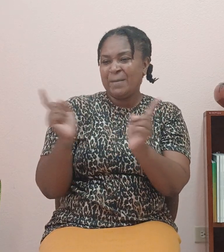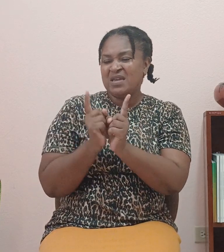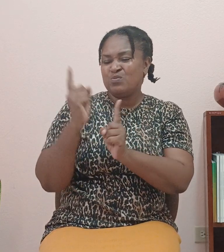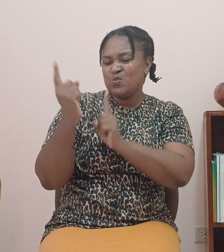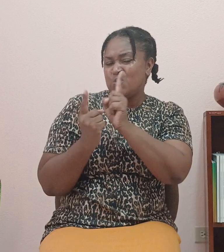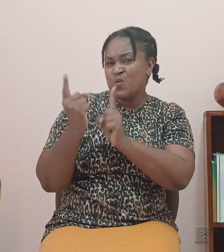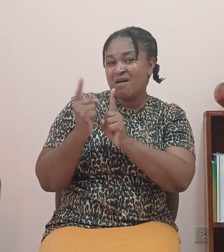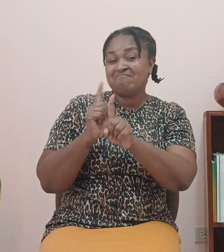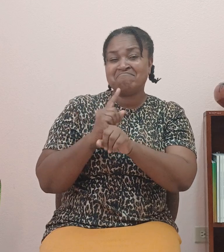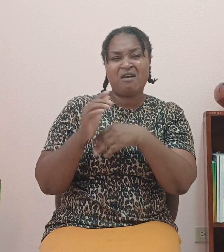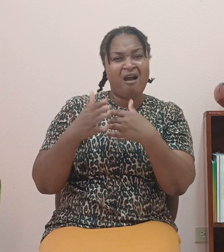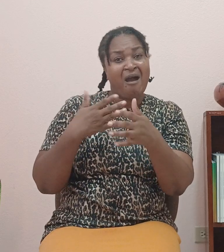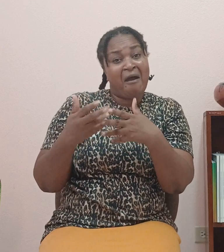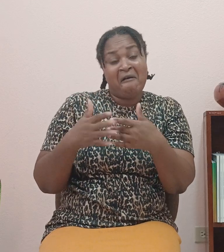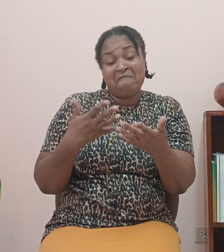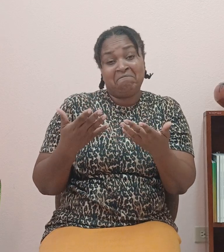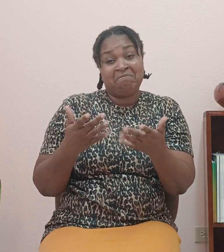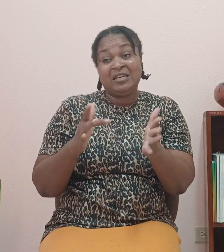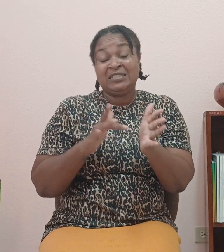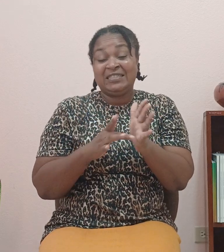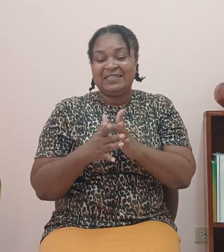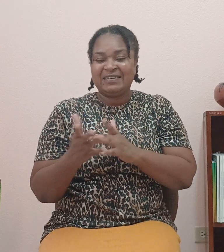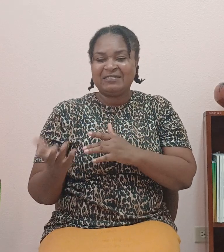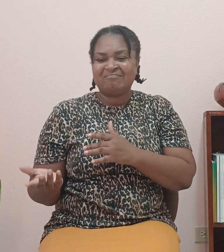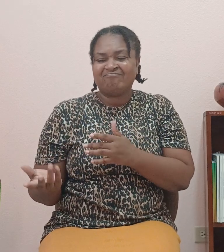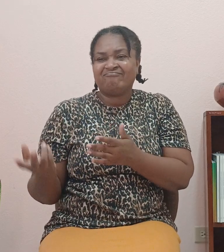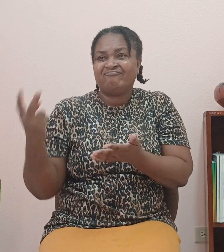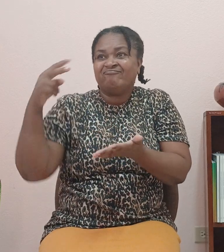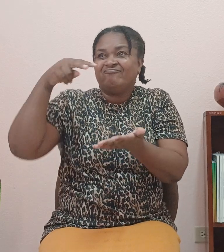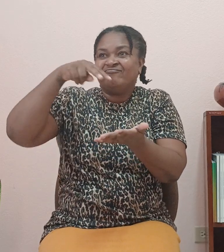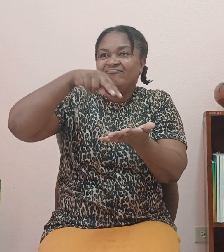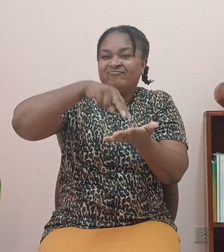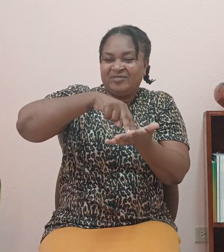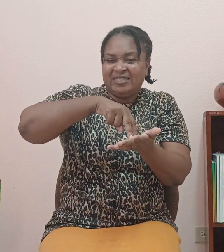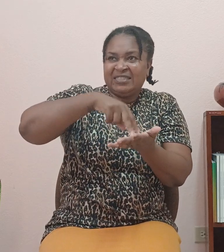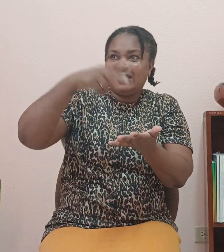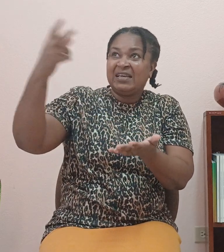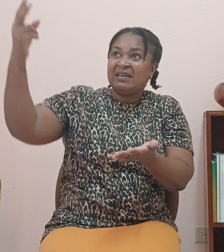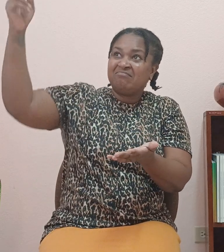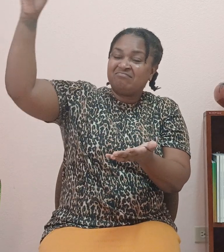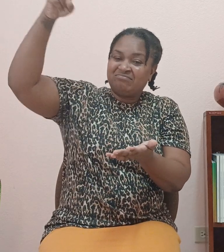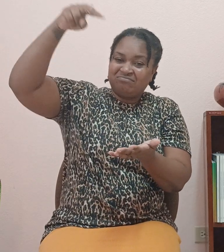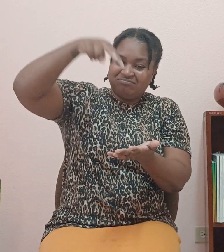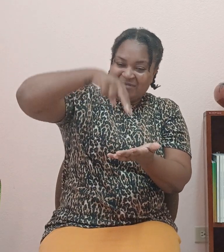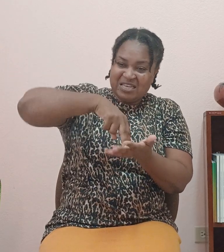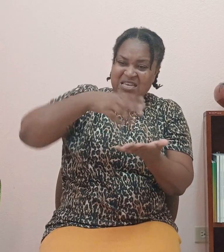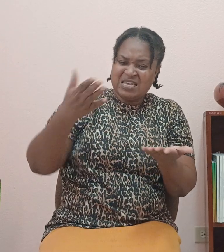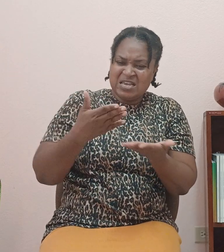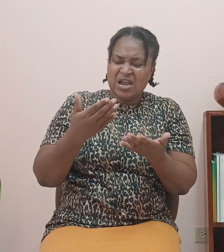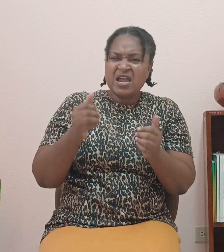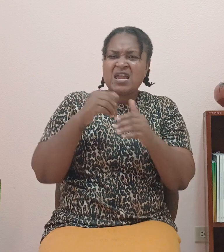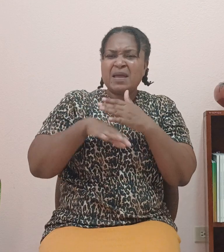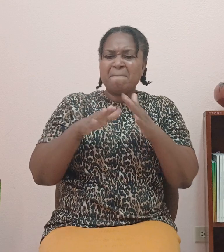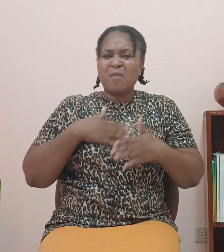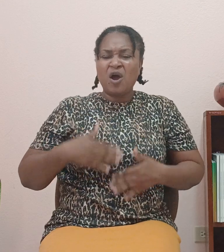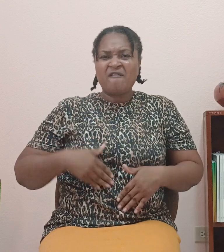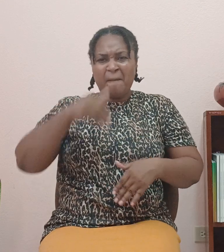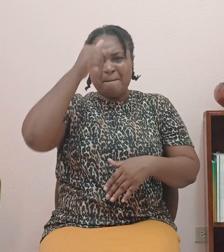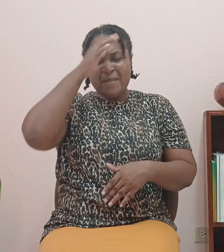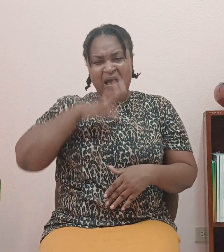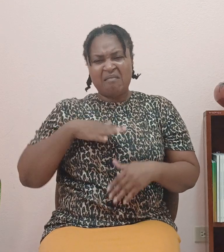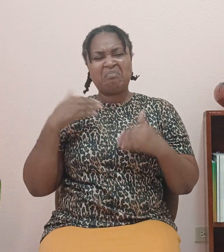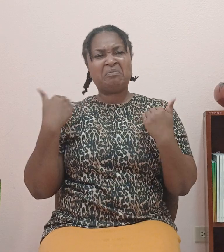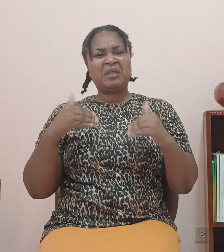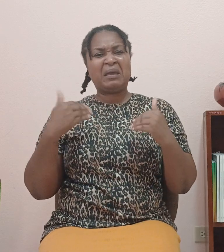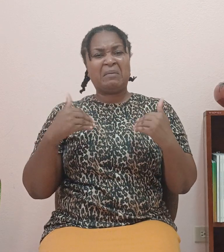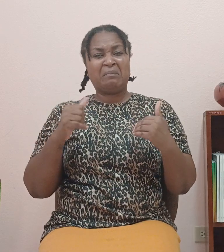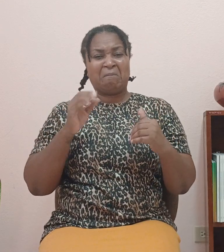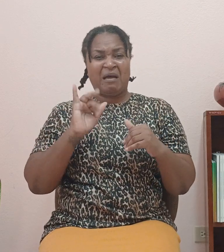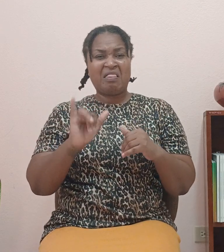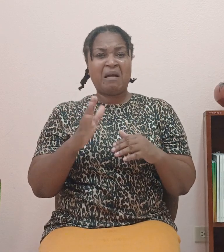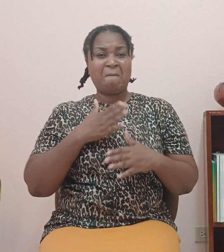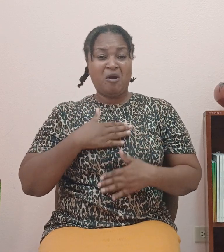Jesus came in the body of a man and was limited by this body. He could only be in one place at a